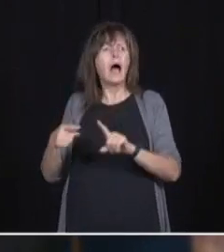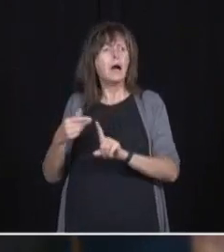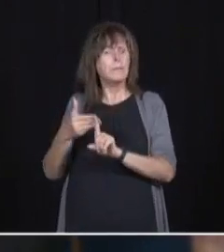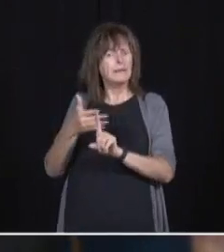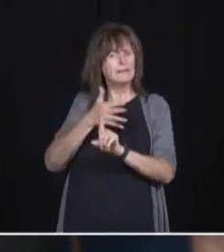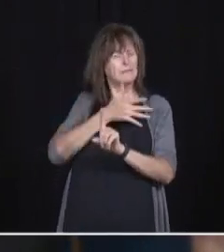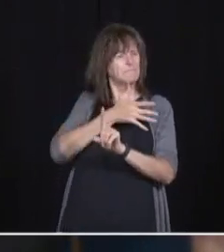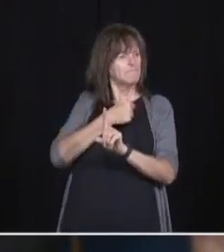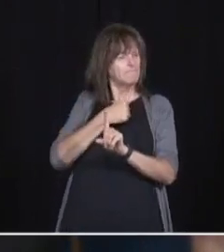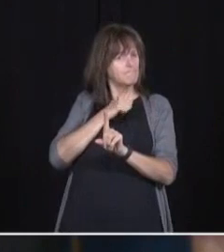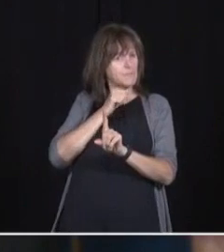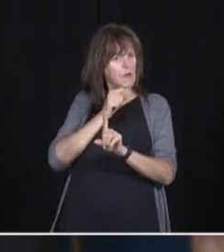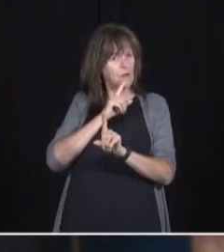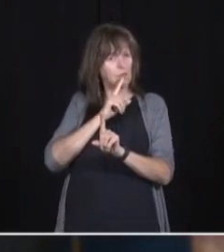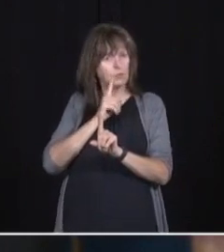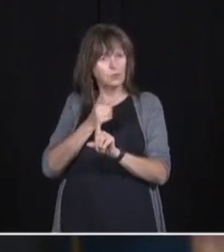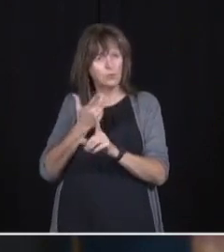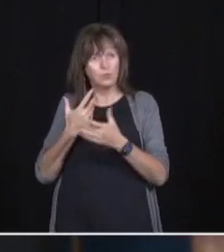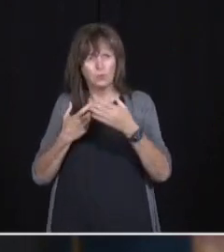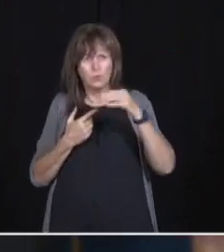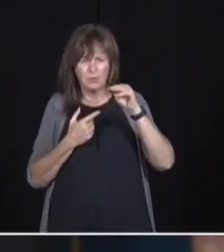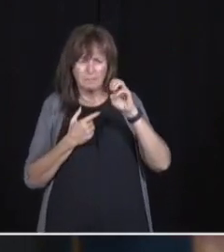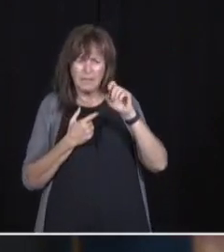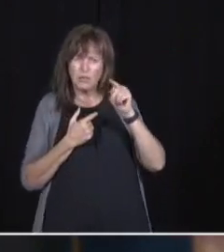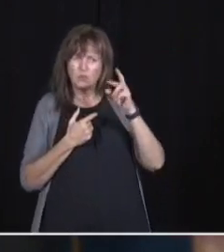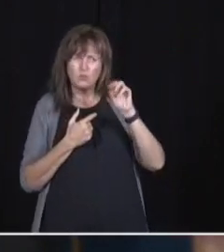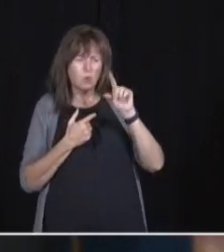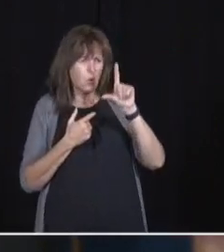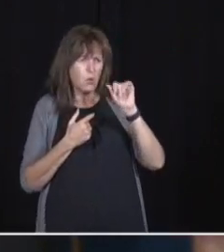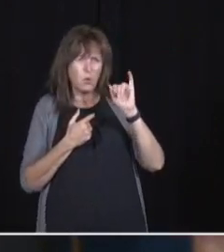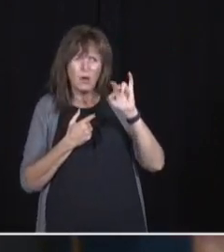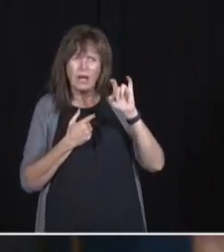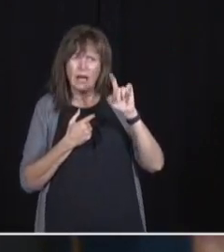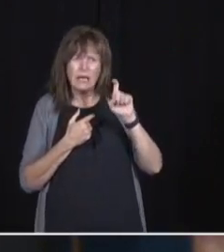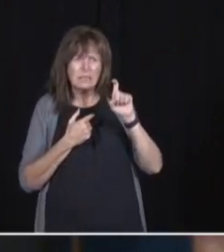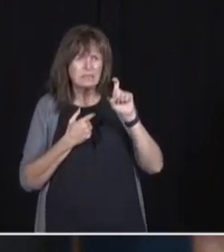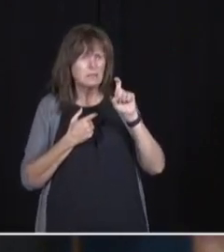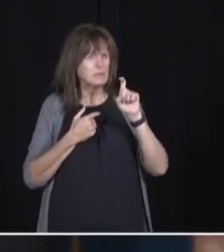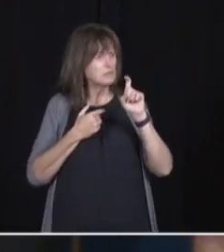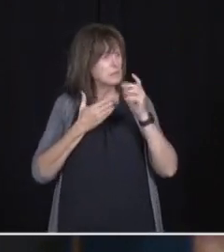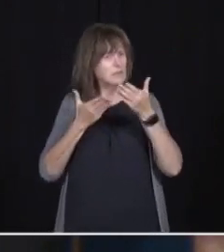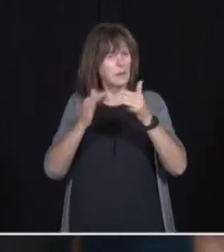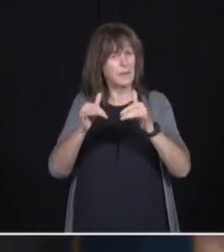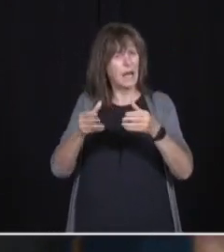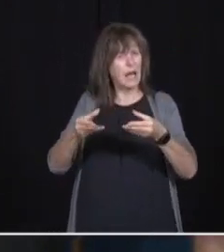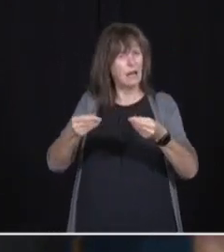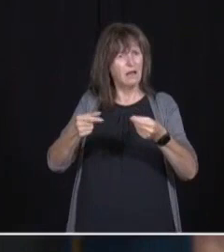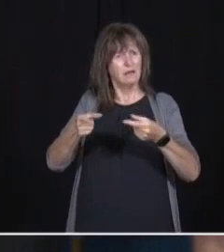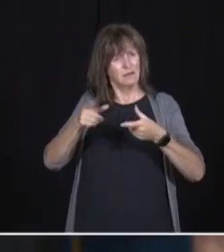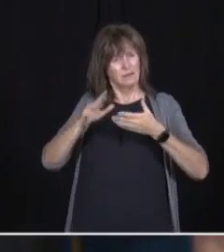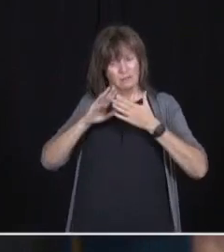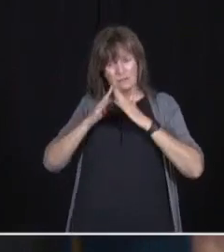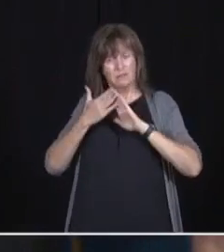the process. And I'm not too sure the exact details, but you know, Metro links put this lens forward in the